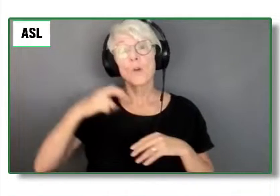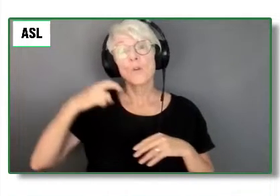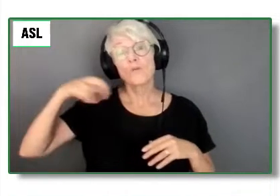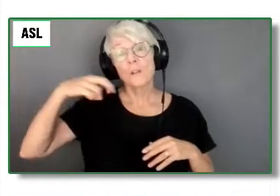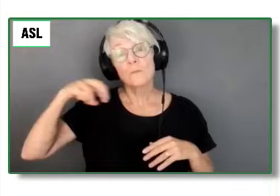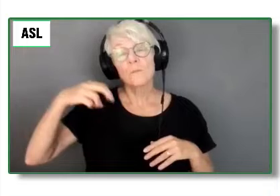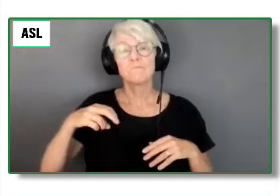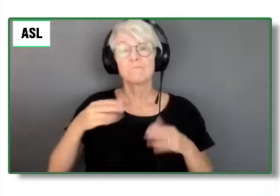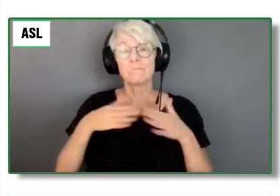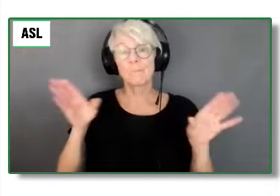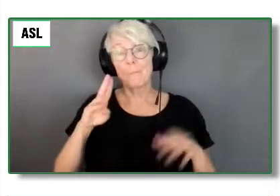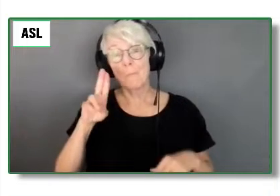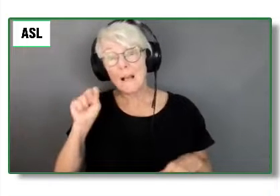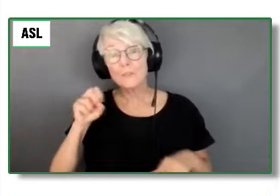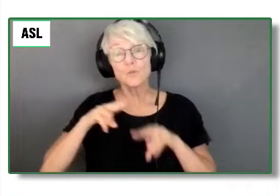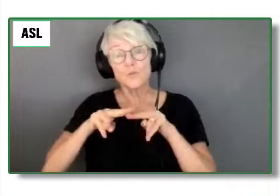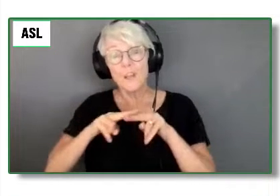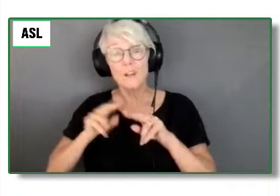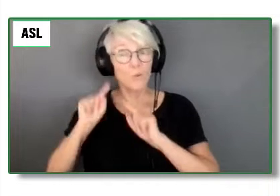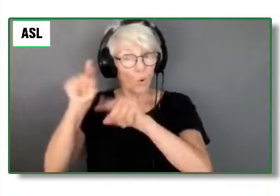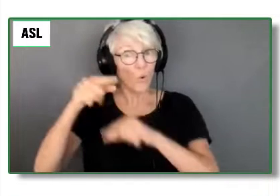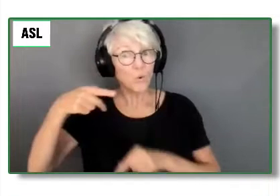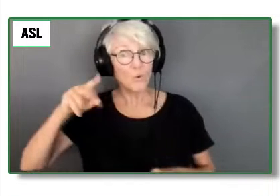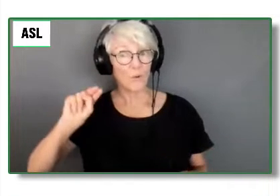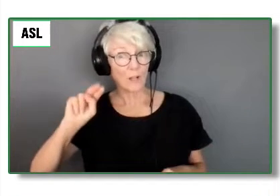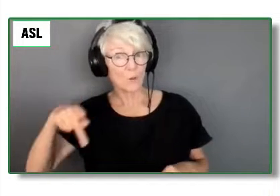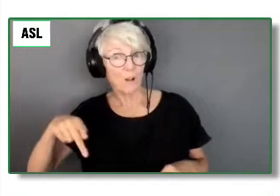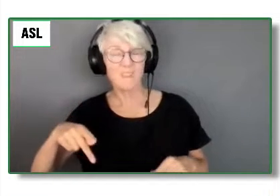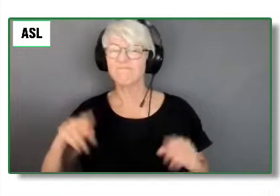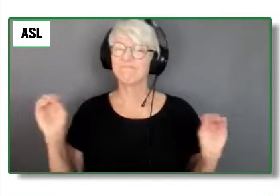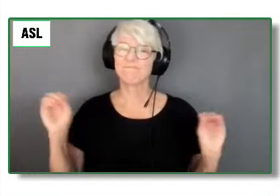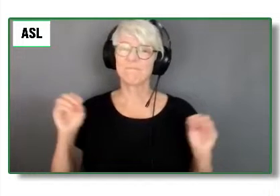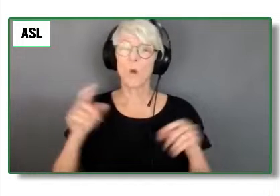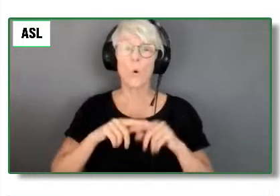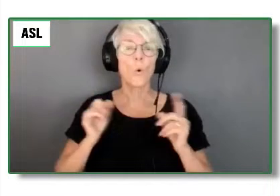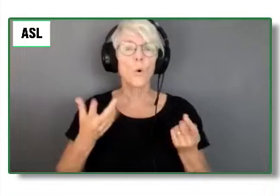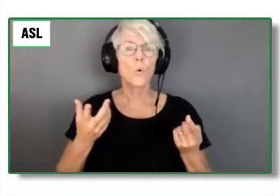there is no physical address for a trailhead or visitor center which means